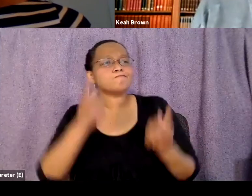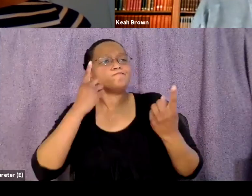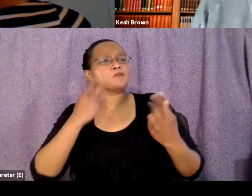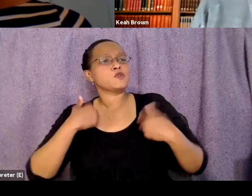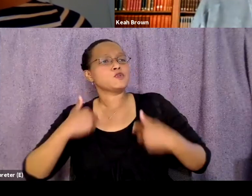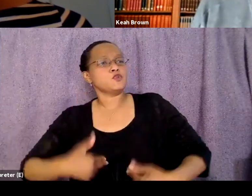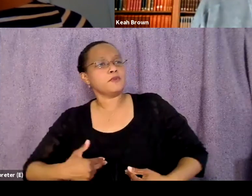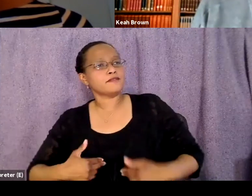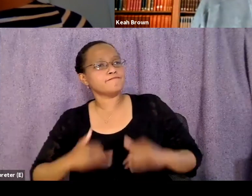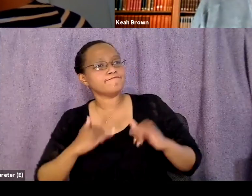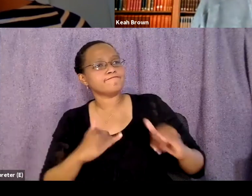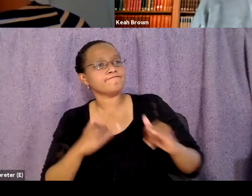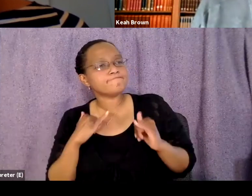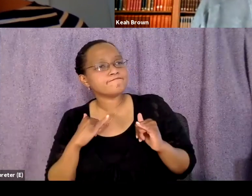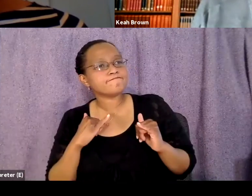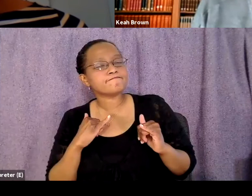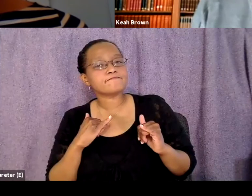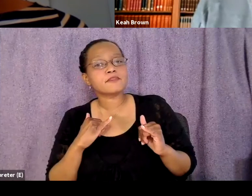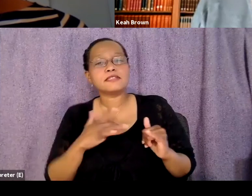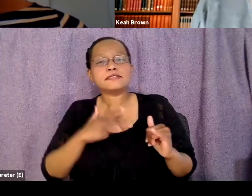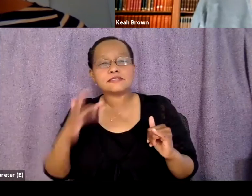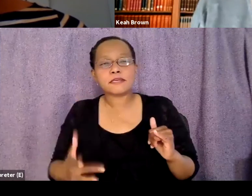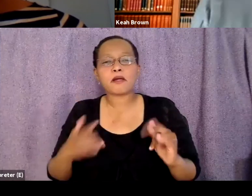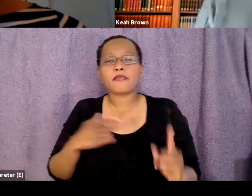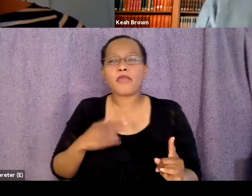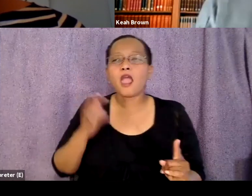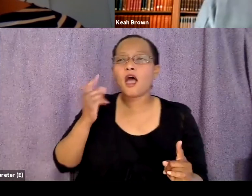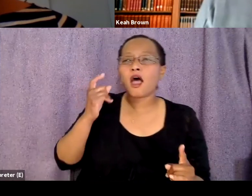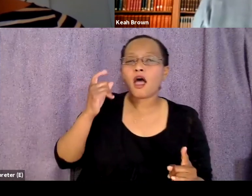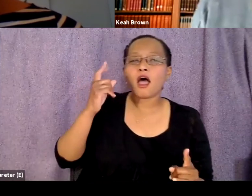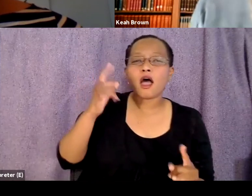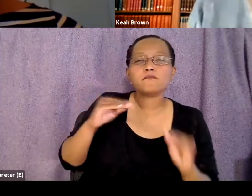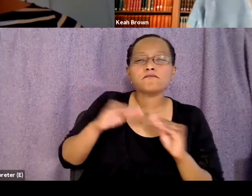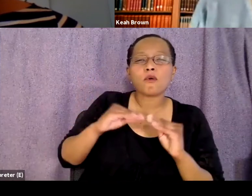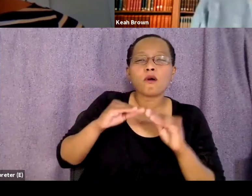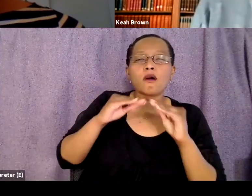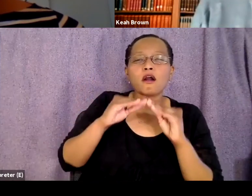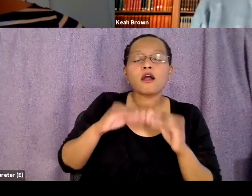Keah Brown: They usually get it in somewhere they understand that, like in some way.